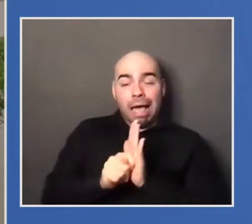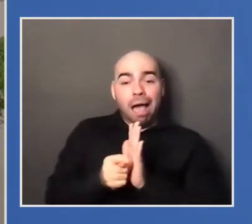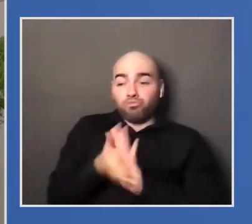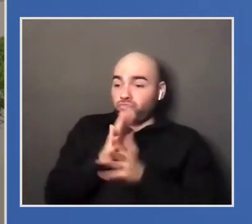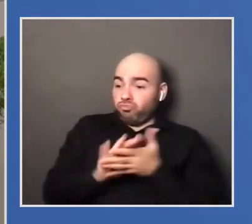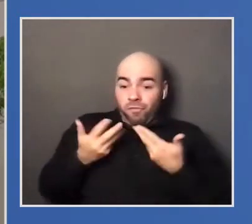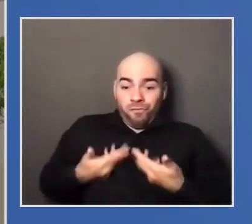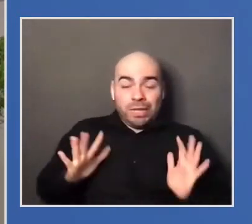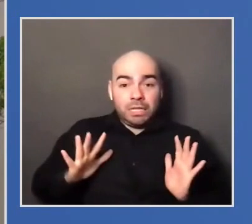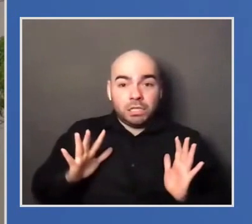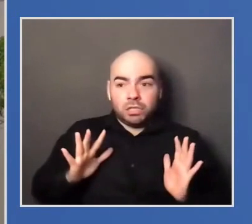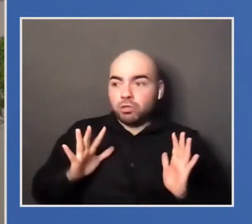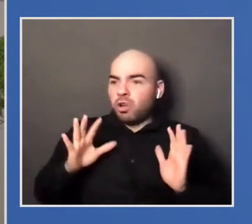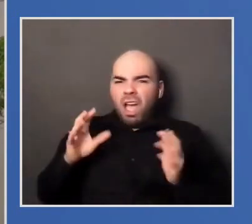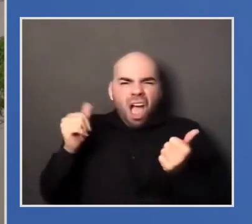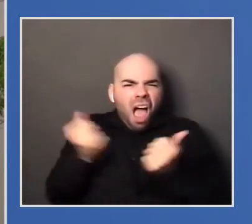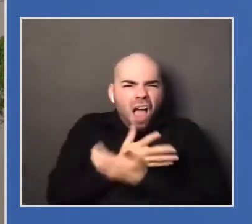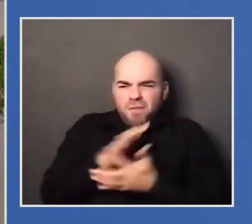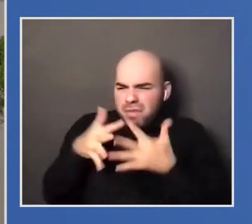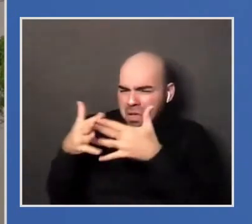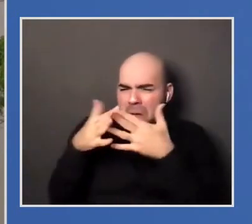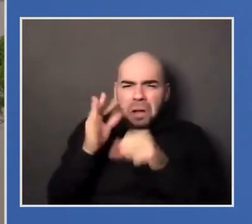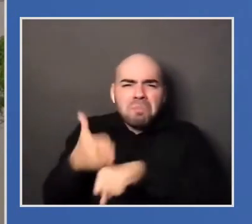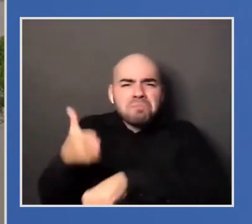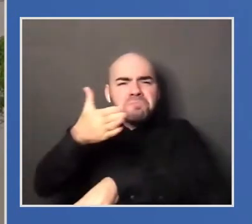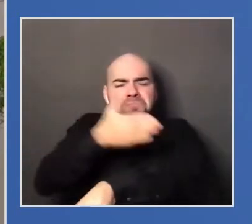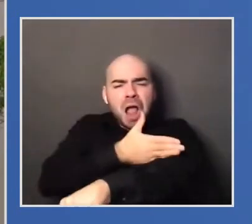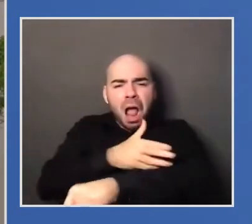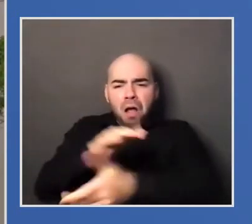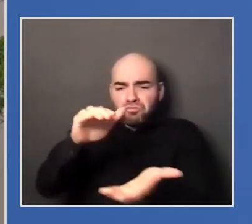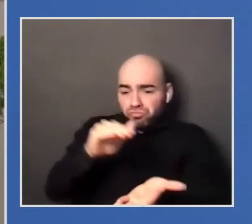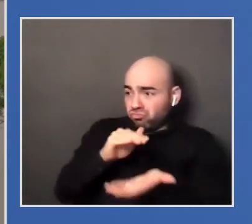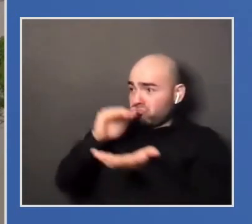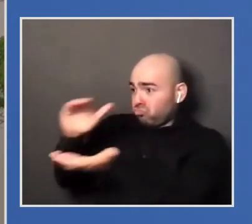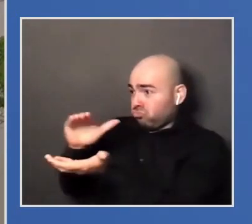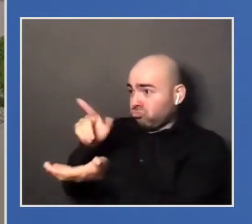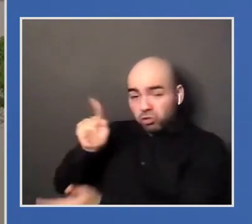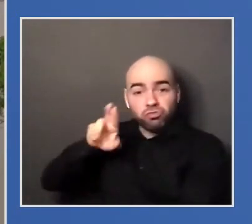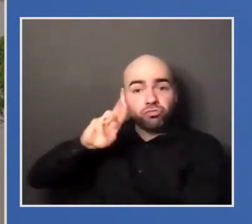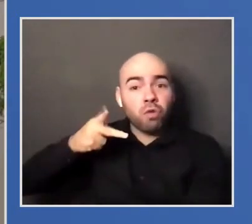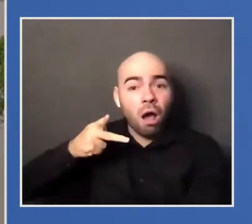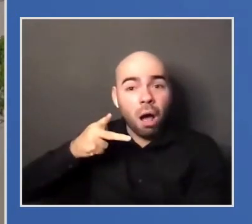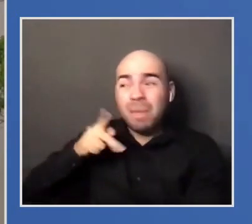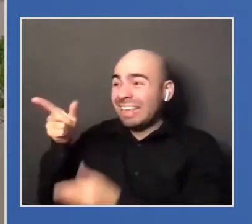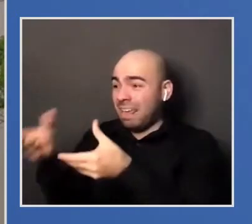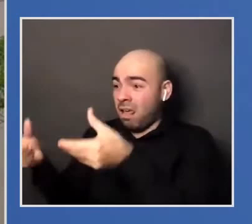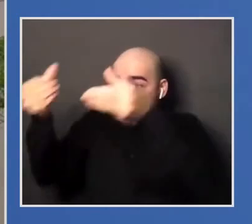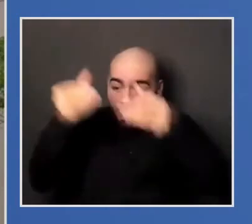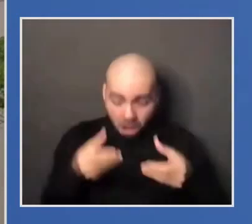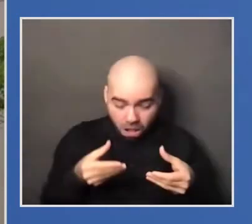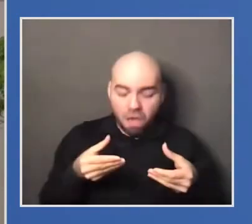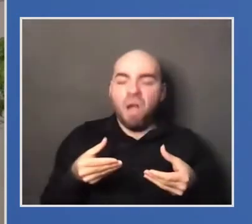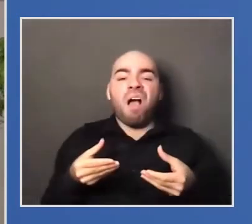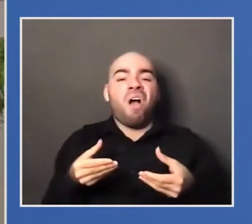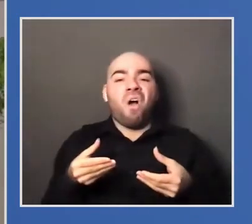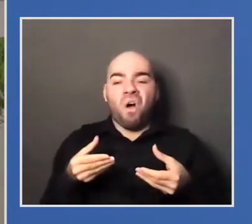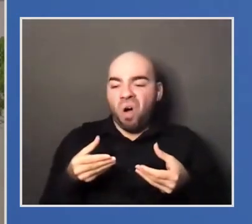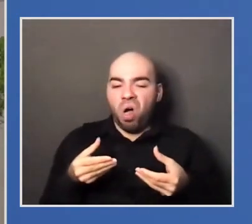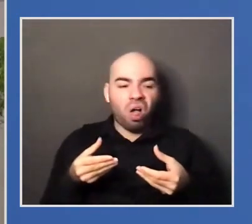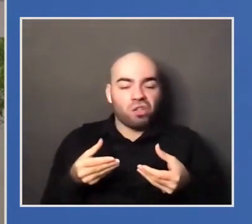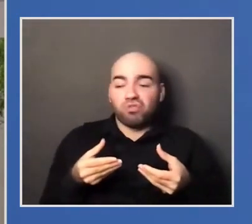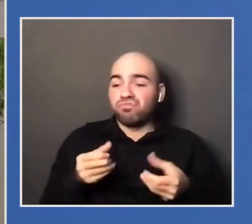A PRESIDENT LIKE TRUMP.